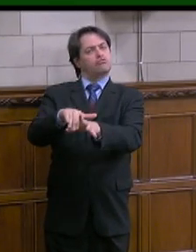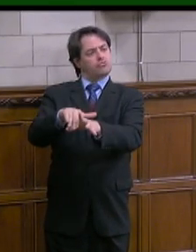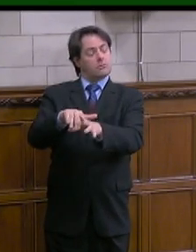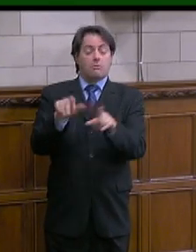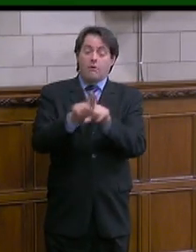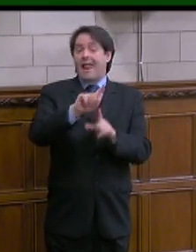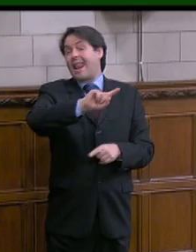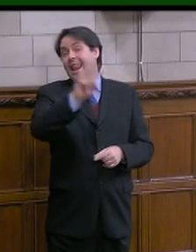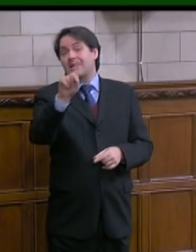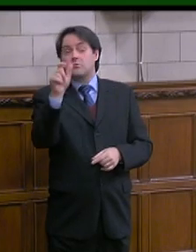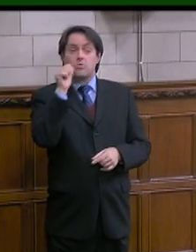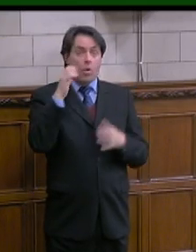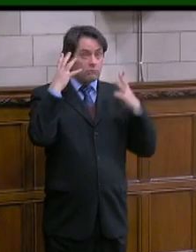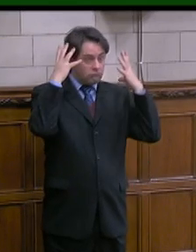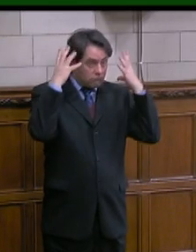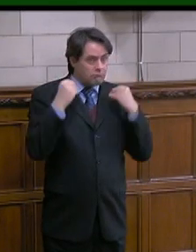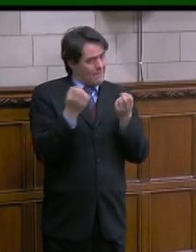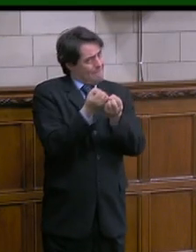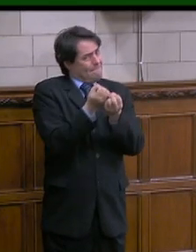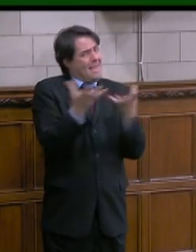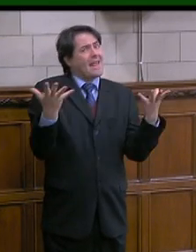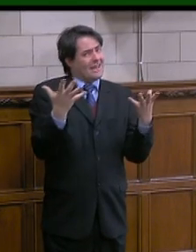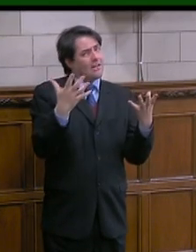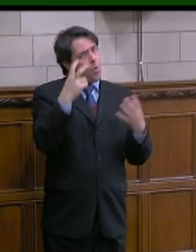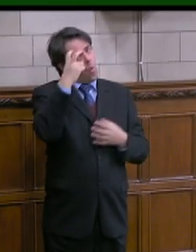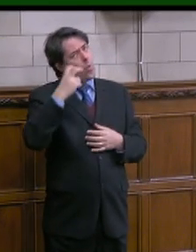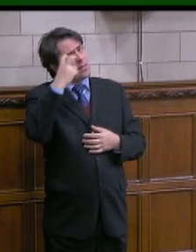We know that hearing loss is a massive issue faced by people later in life.